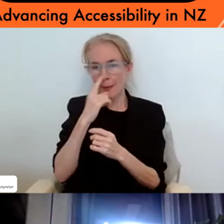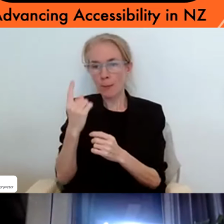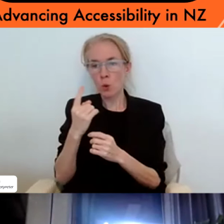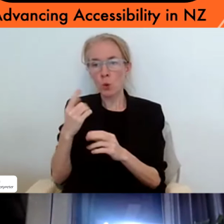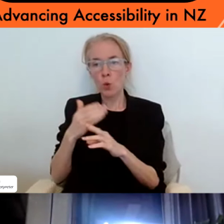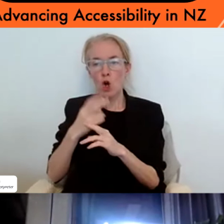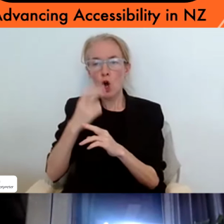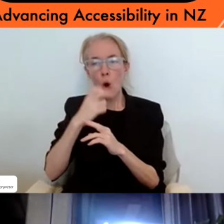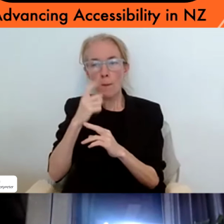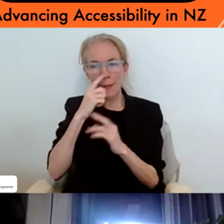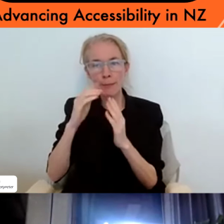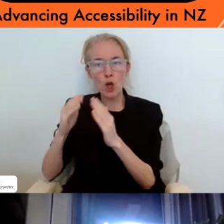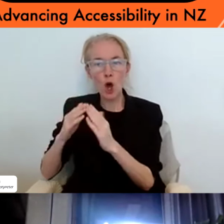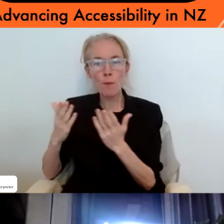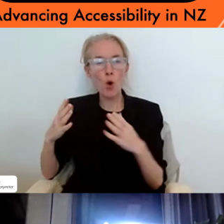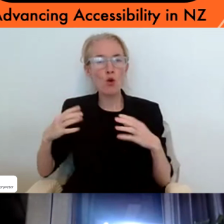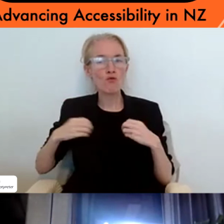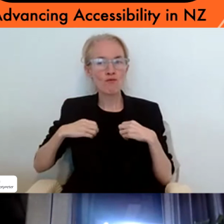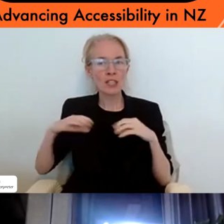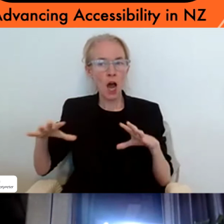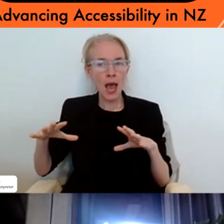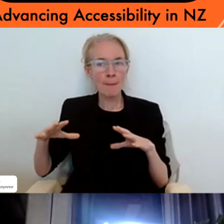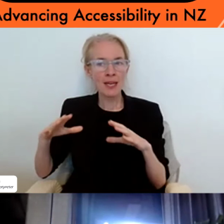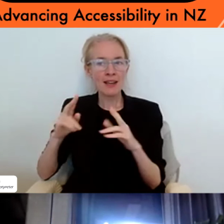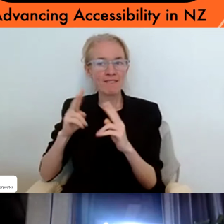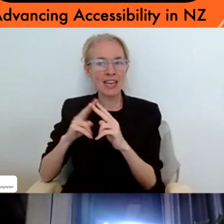ensure age friendly and accessible design?"